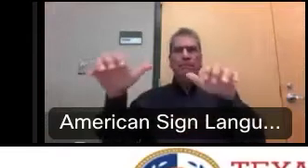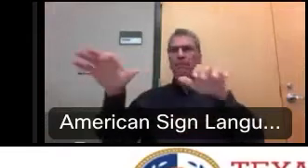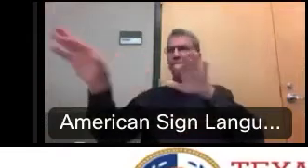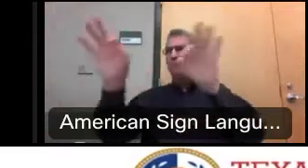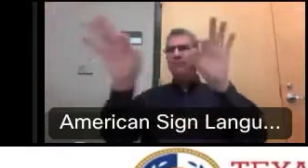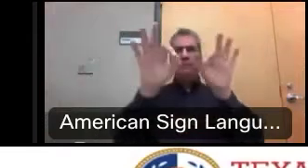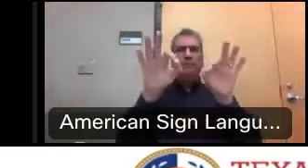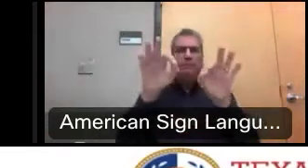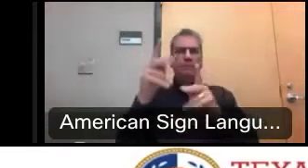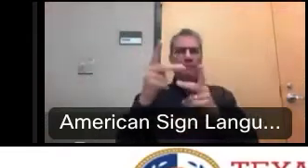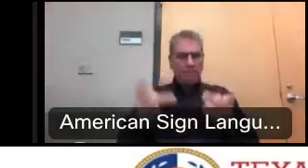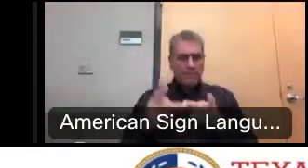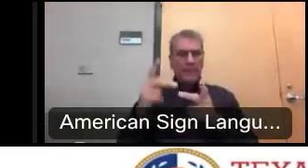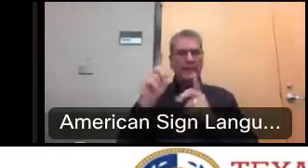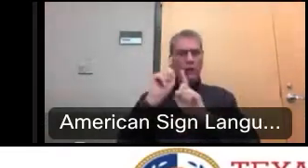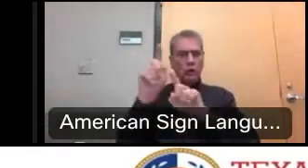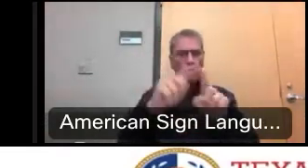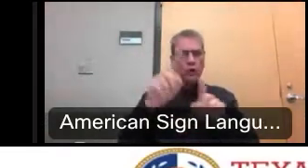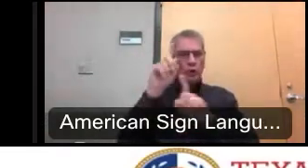tested. Whereas what we'll see in some of the other